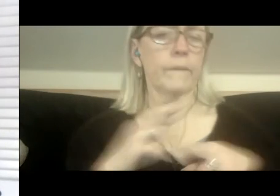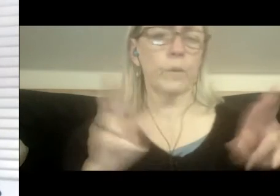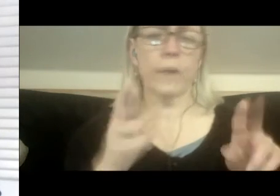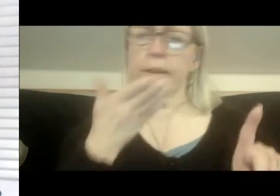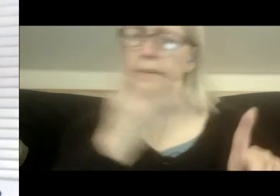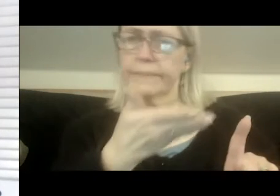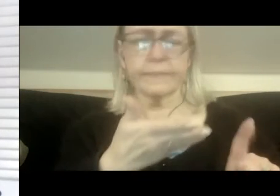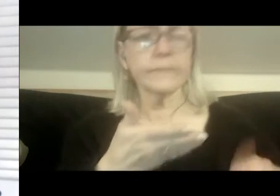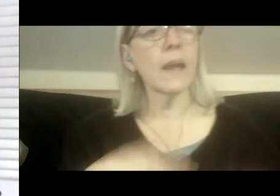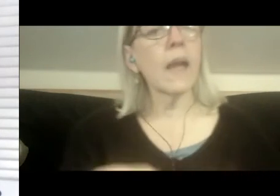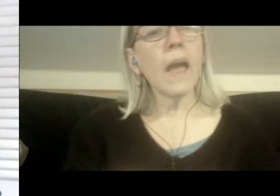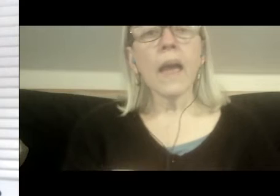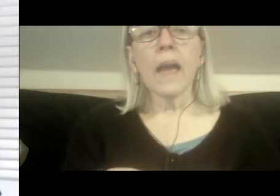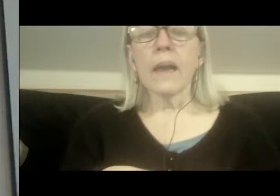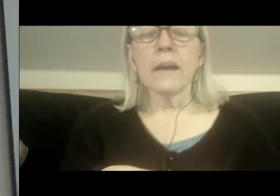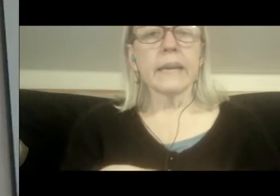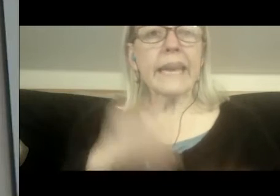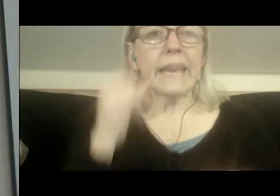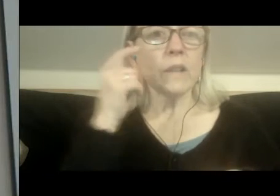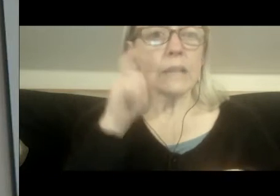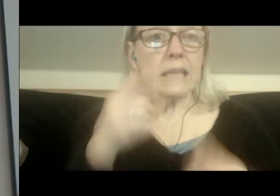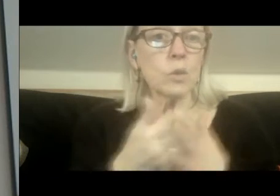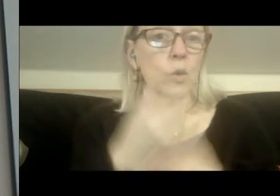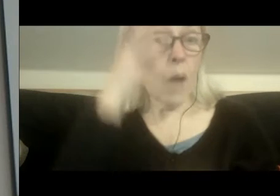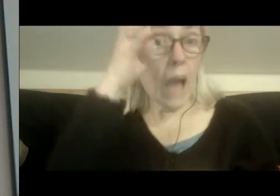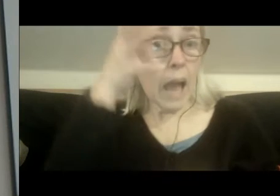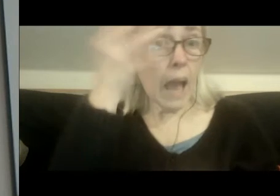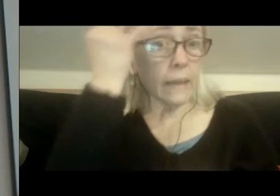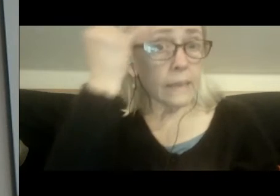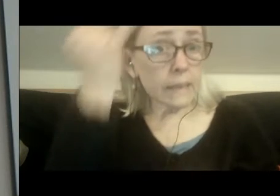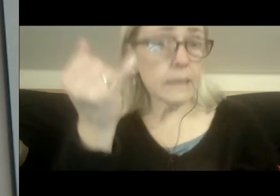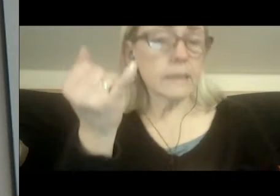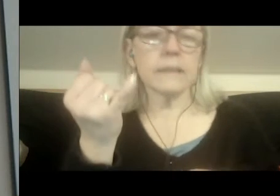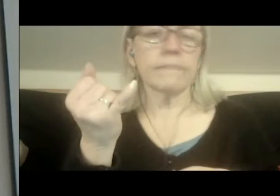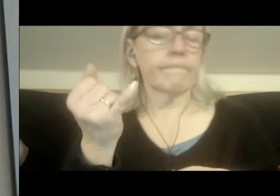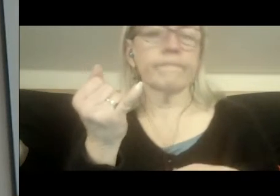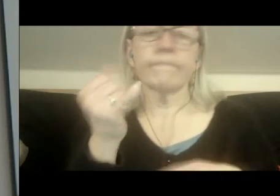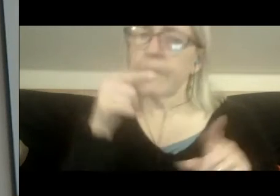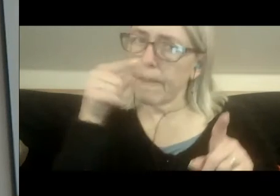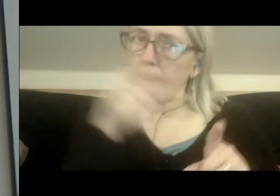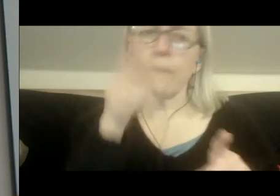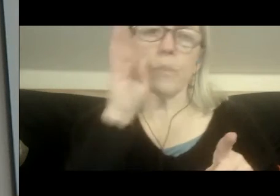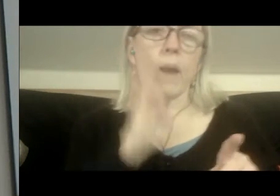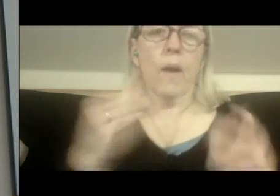Brown is a great place to be. I have a quick Vartan story: I was at some event, it was like a fancy event at Sayles and I was wearing heels,